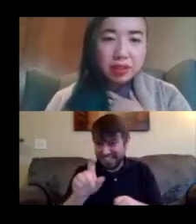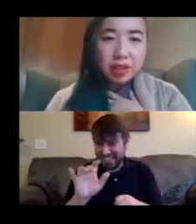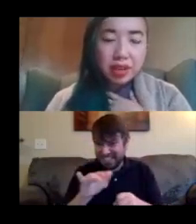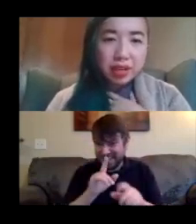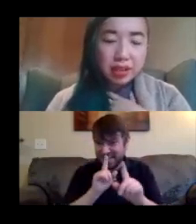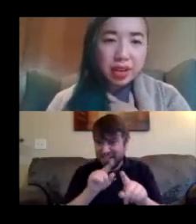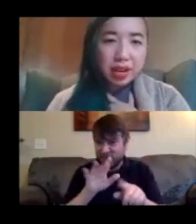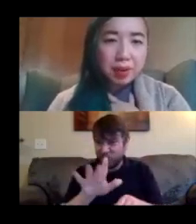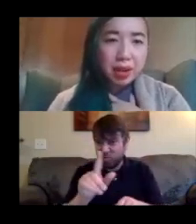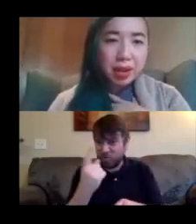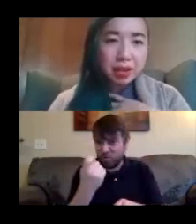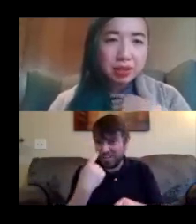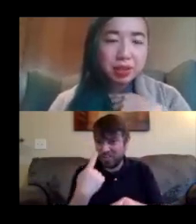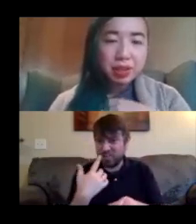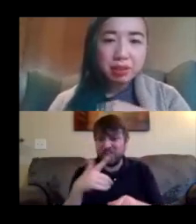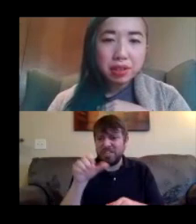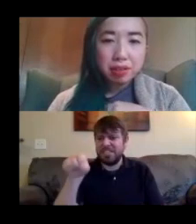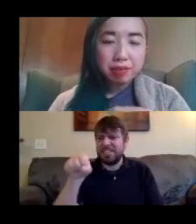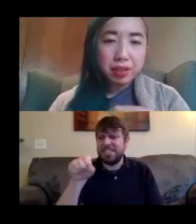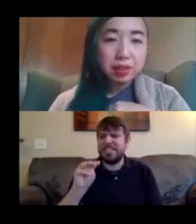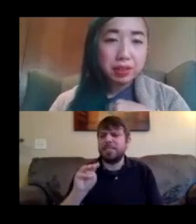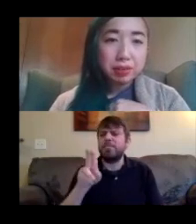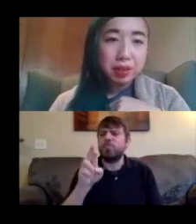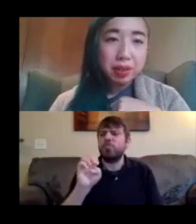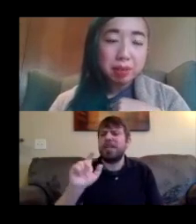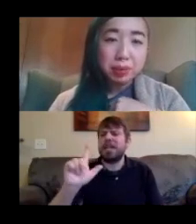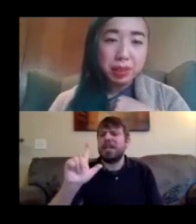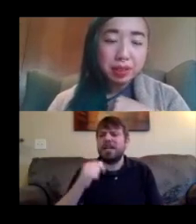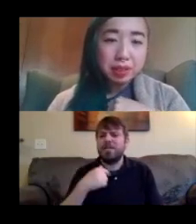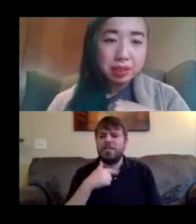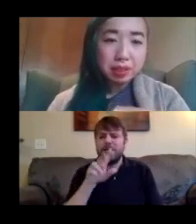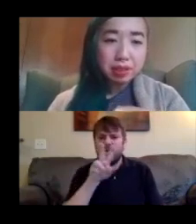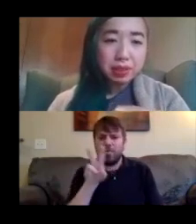Yeah, yeah. I mean I--just reading through it, it feels very complete too,